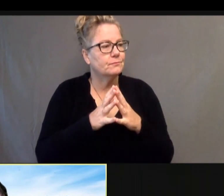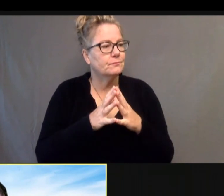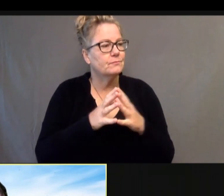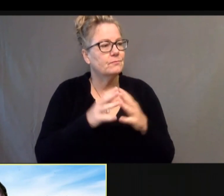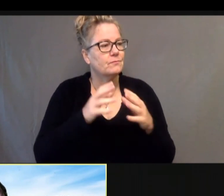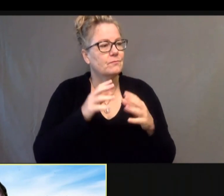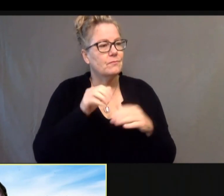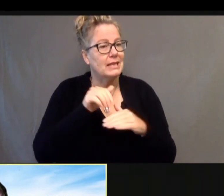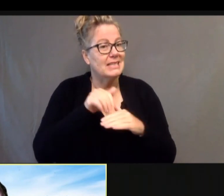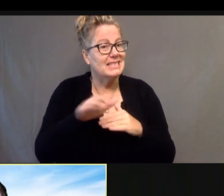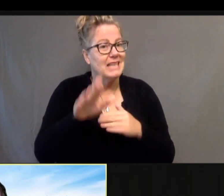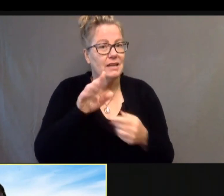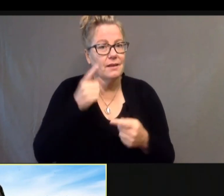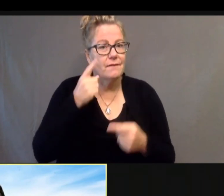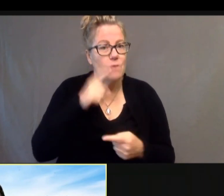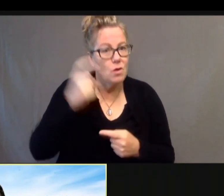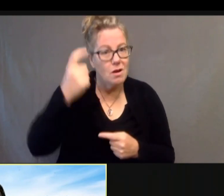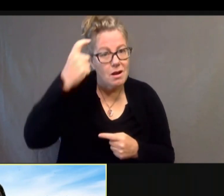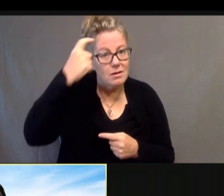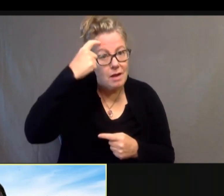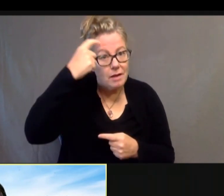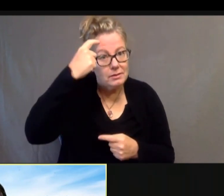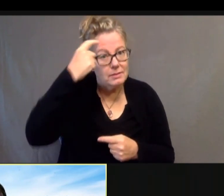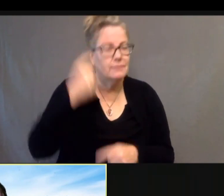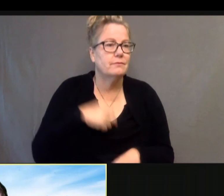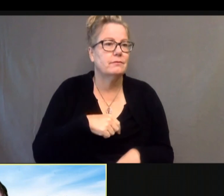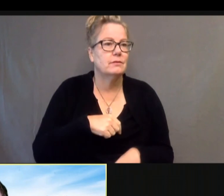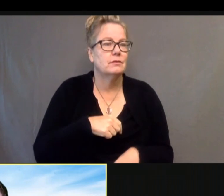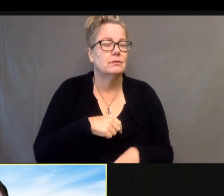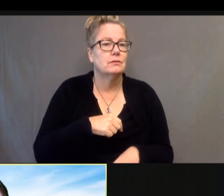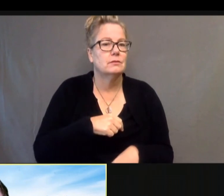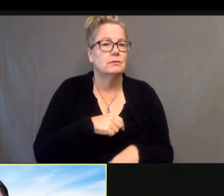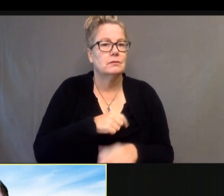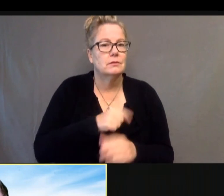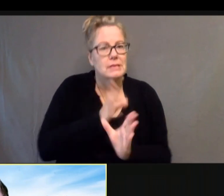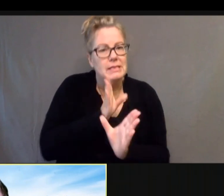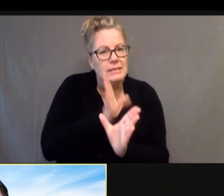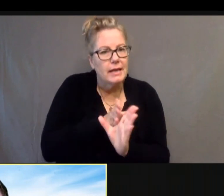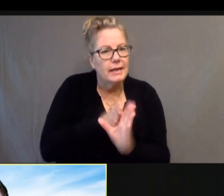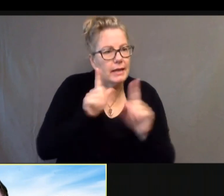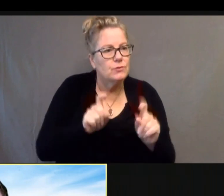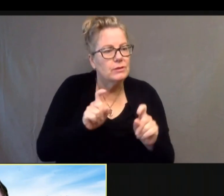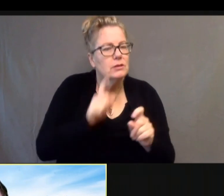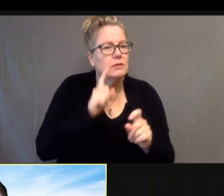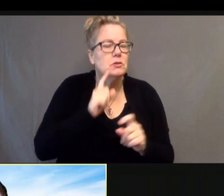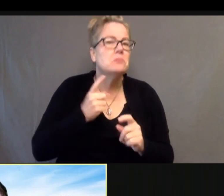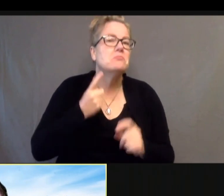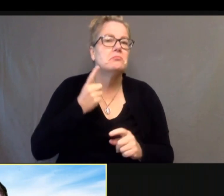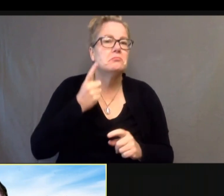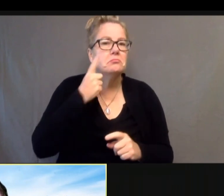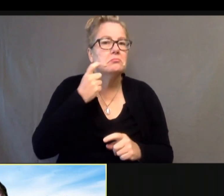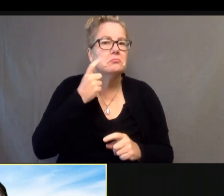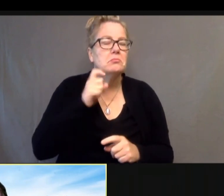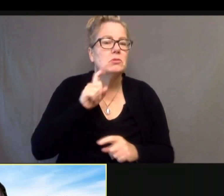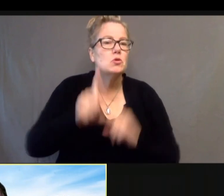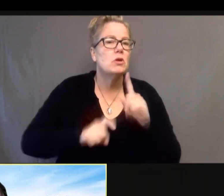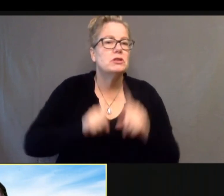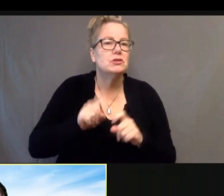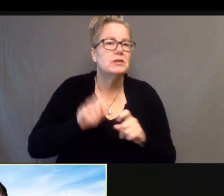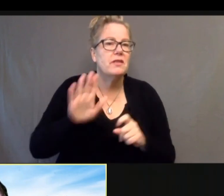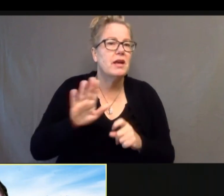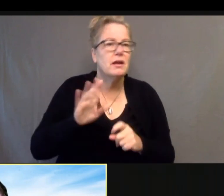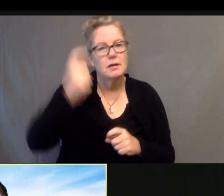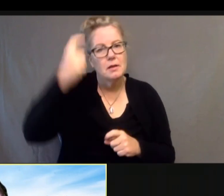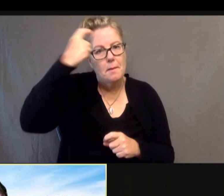testing for like mental competency or being sent to these places where they do in-depth